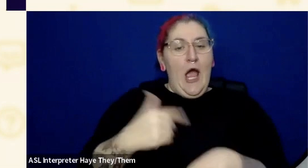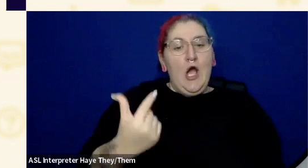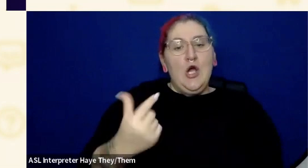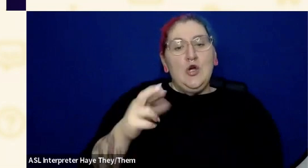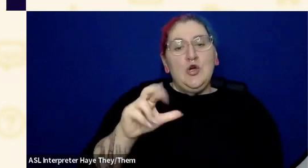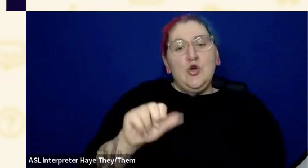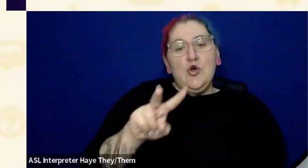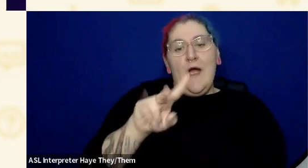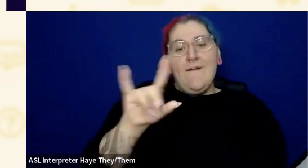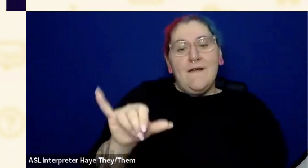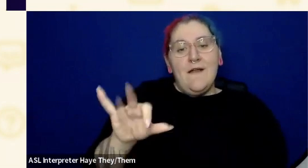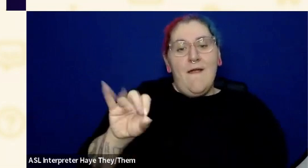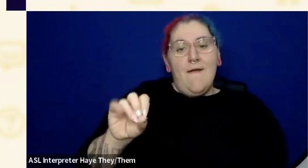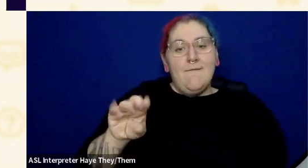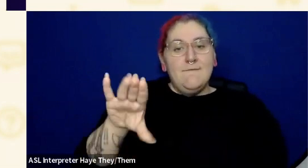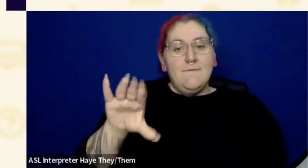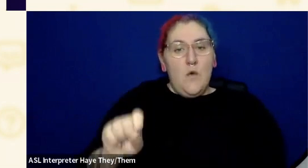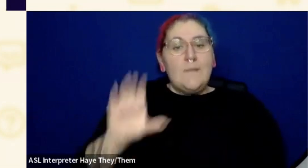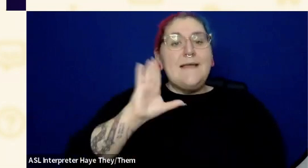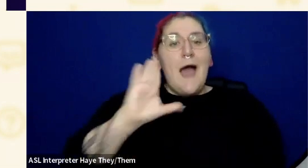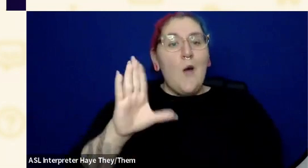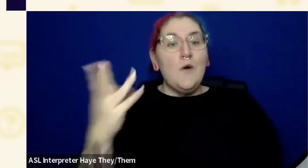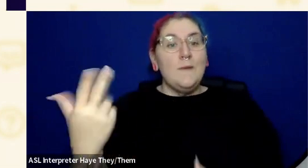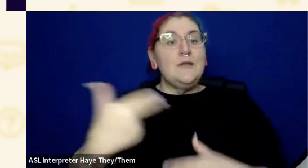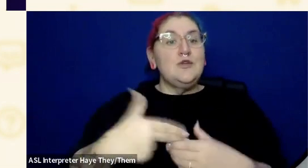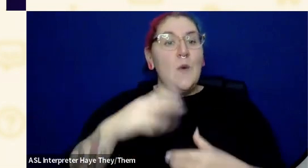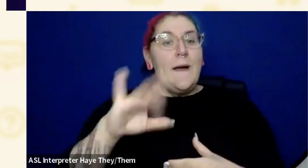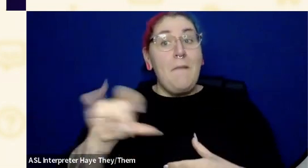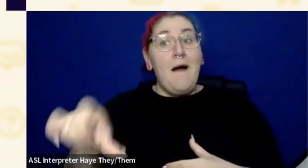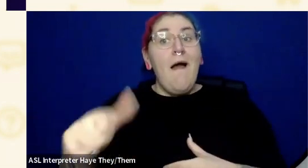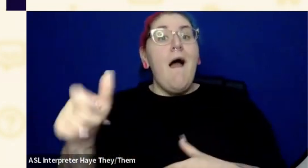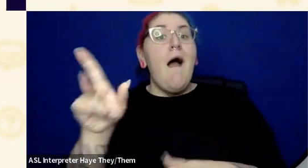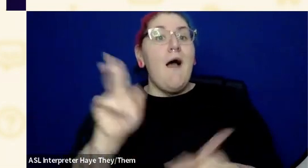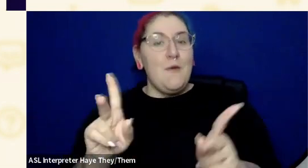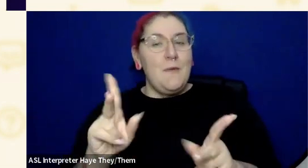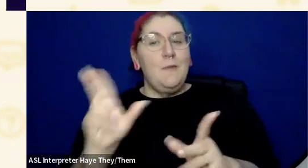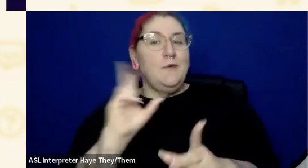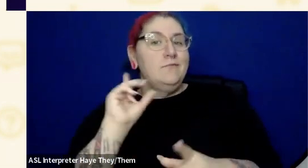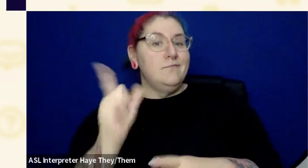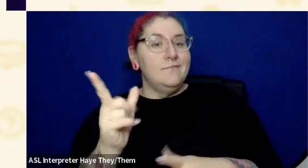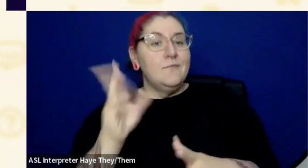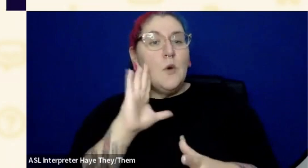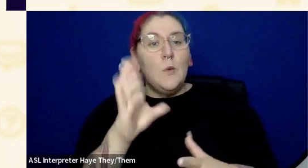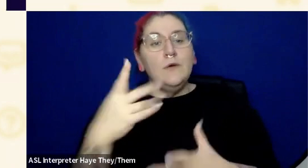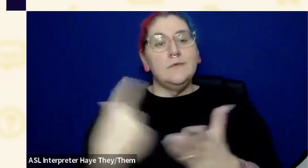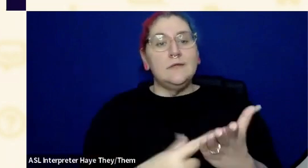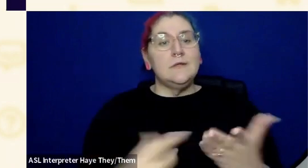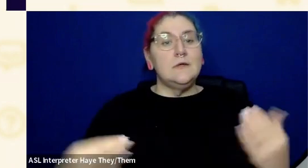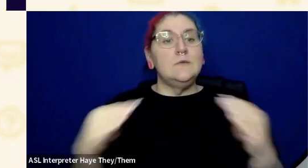at Level Level and The A11y Collective. Together we will show you how to make an accessible form with Gravity Forms.